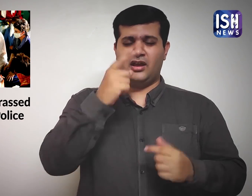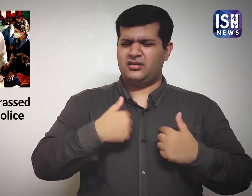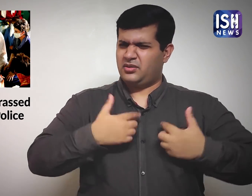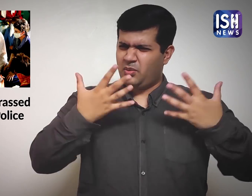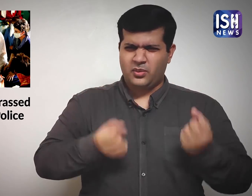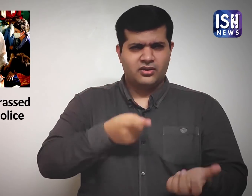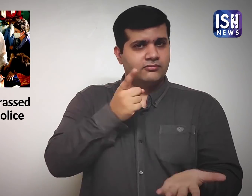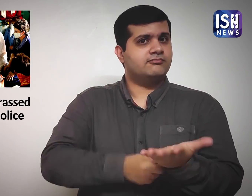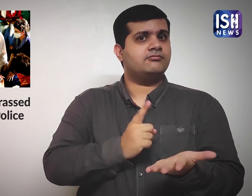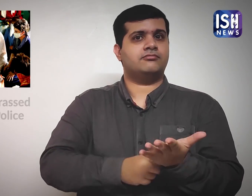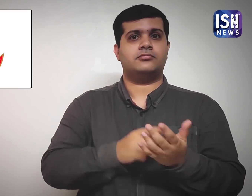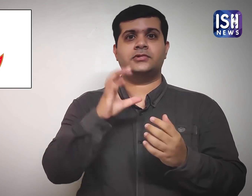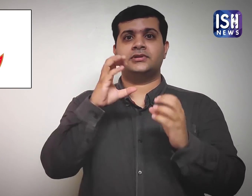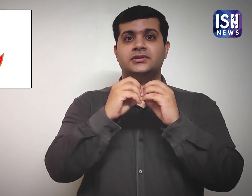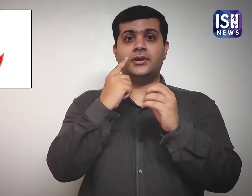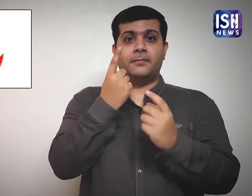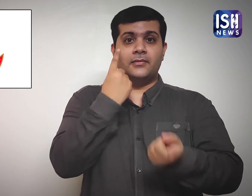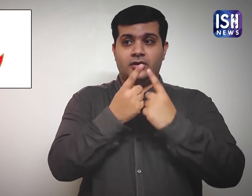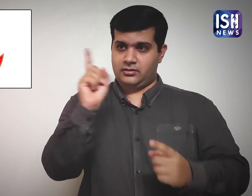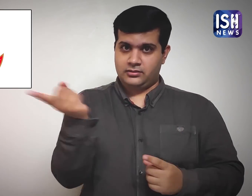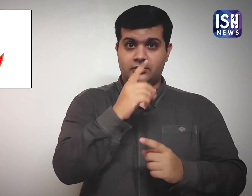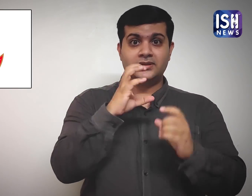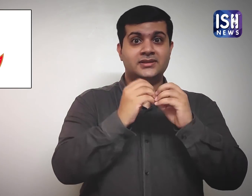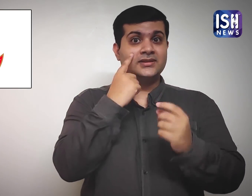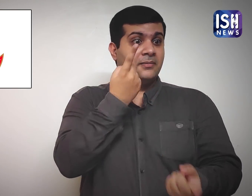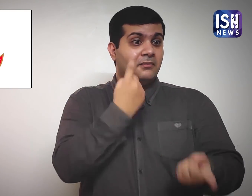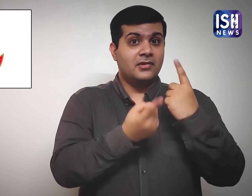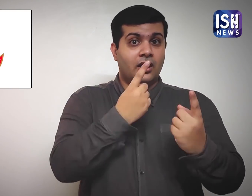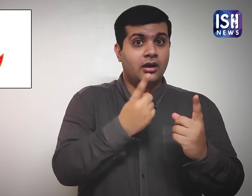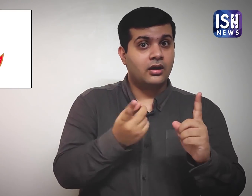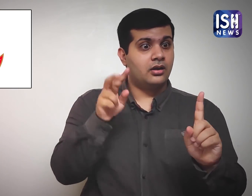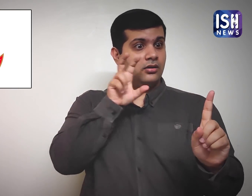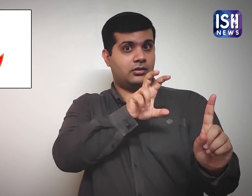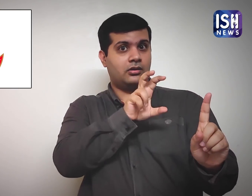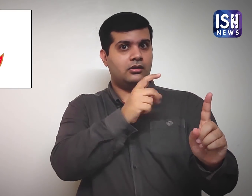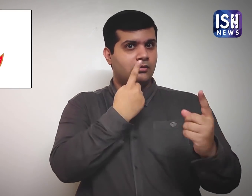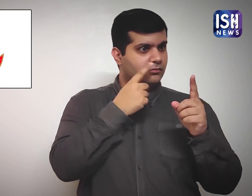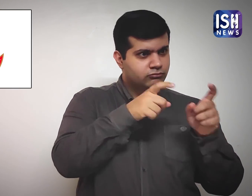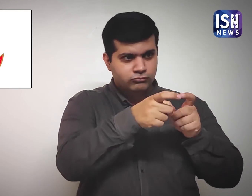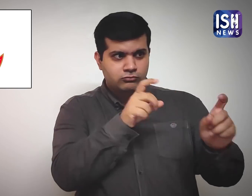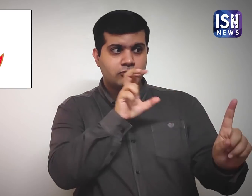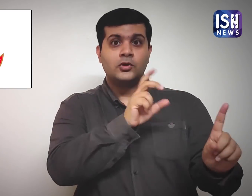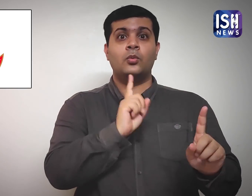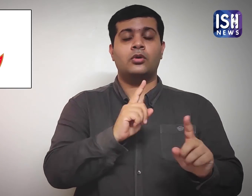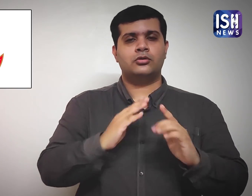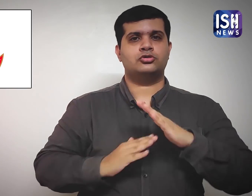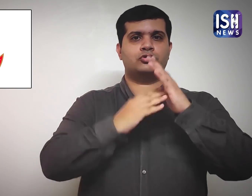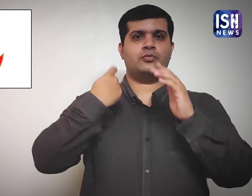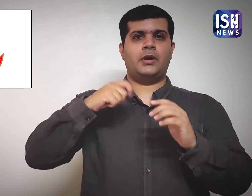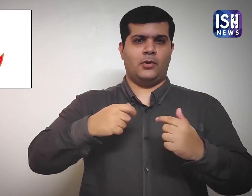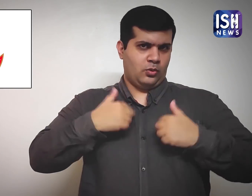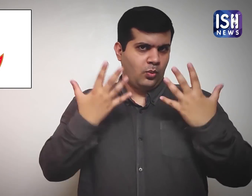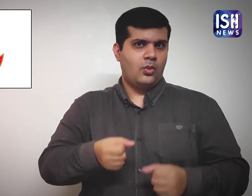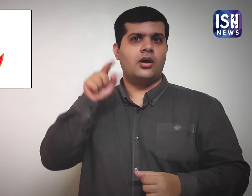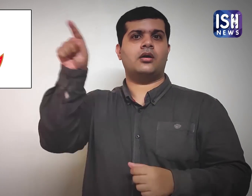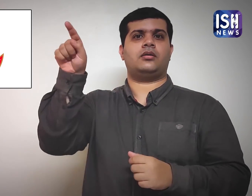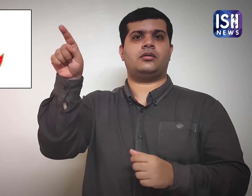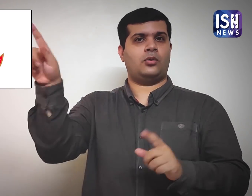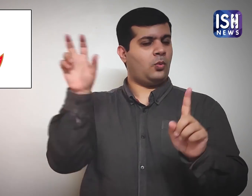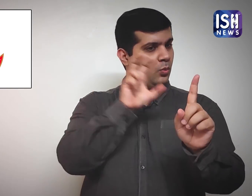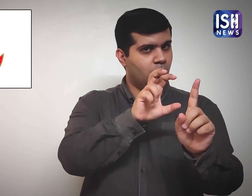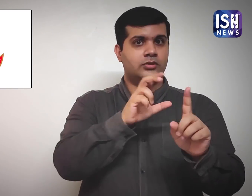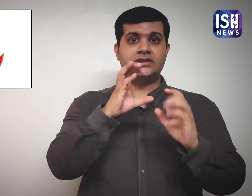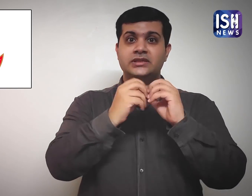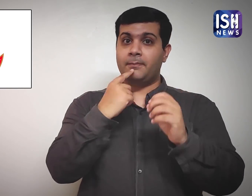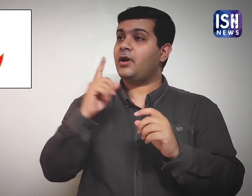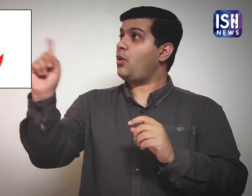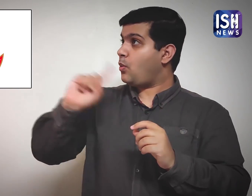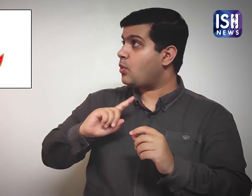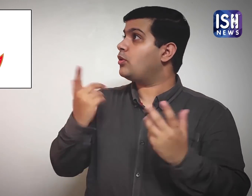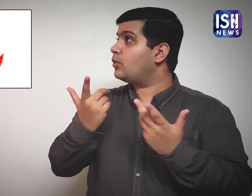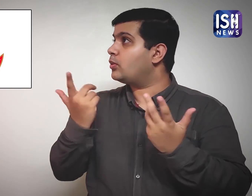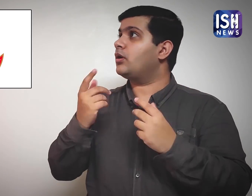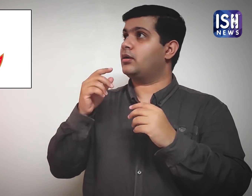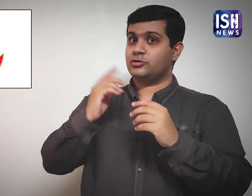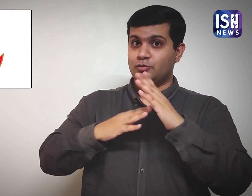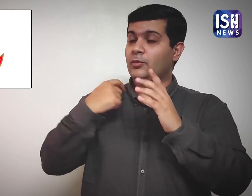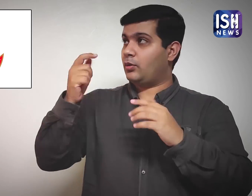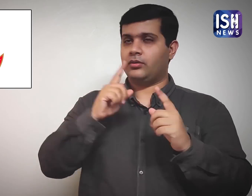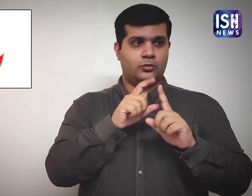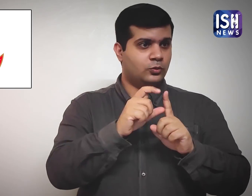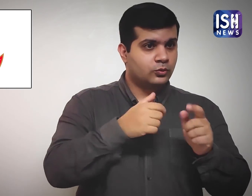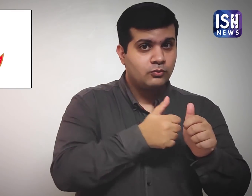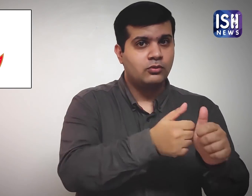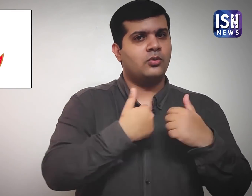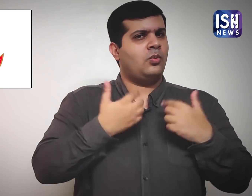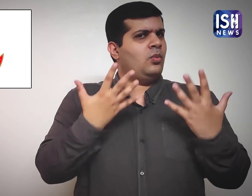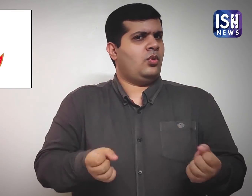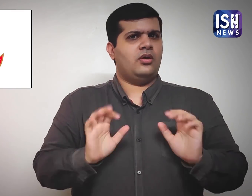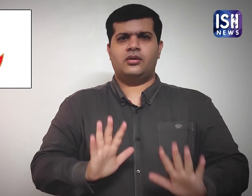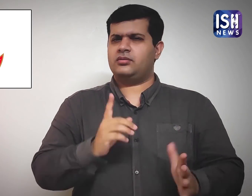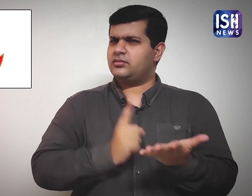The case should be investigated by the CBI and monitored by a Supreme Court judge.